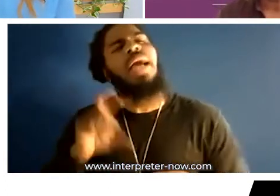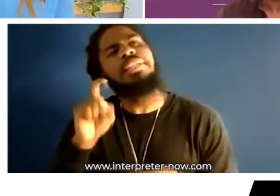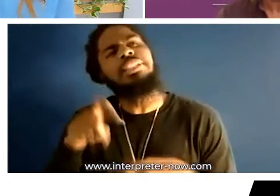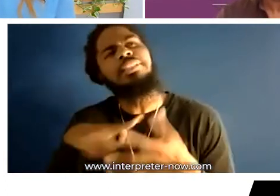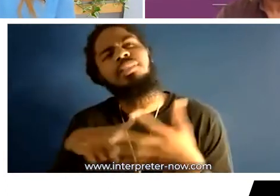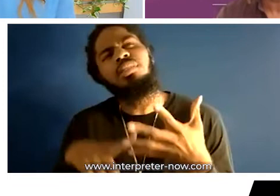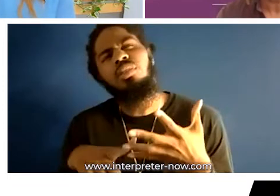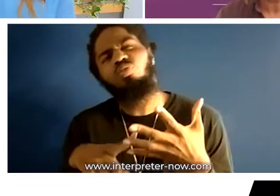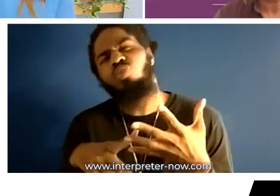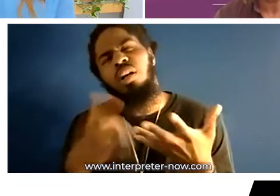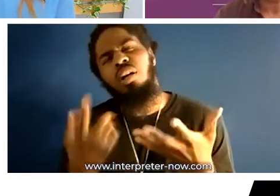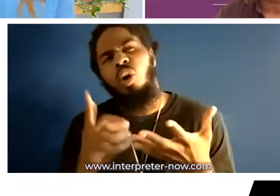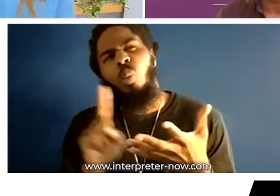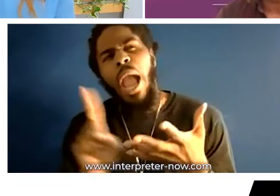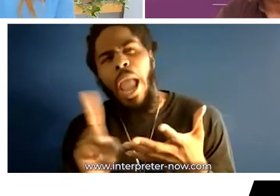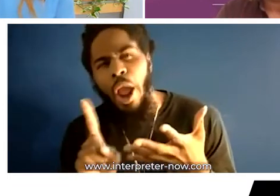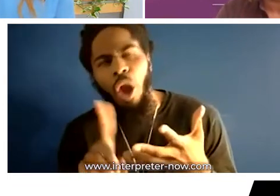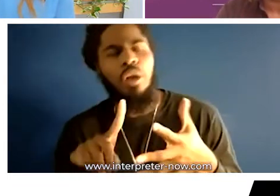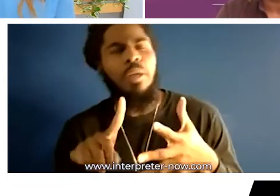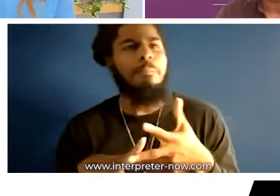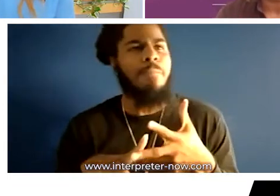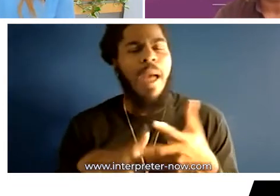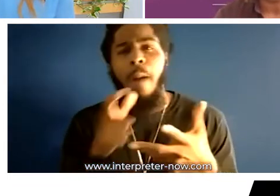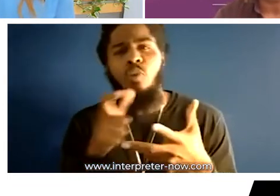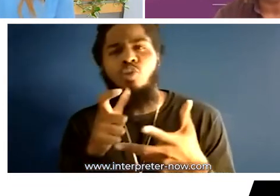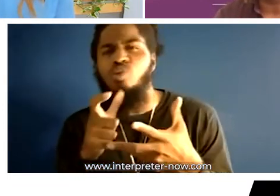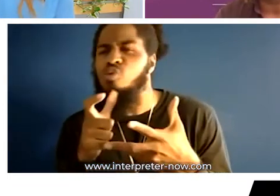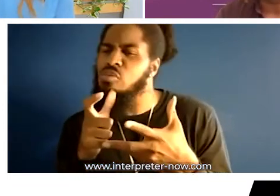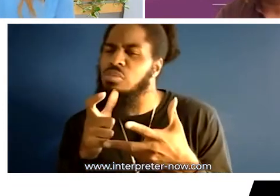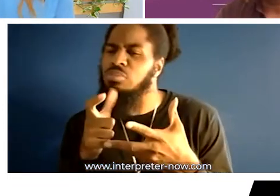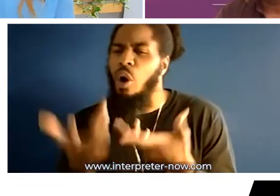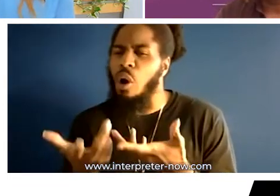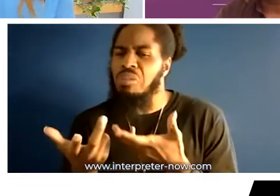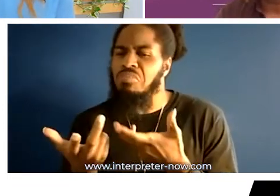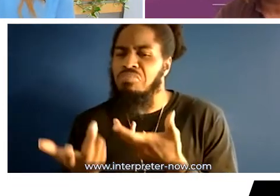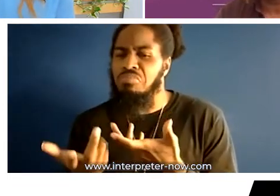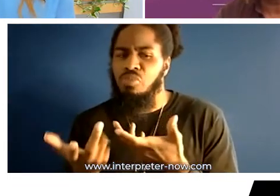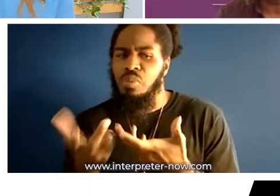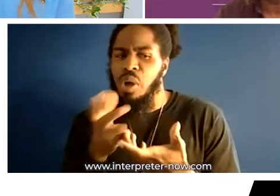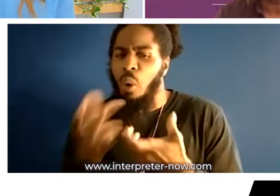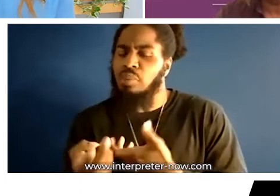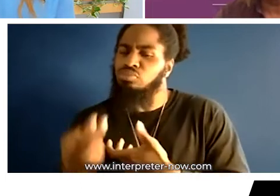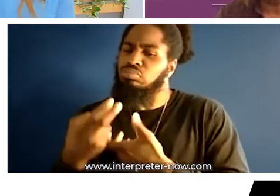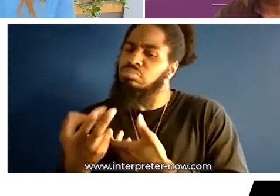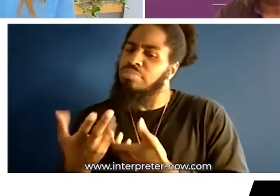Who among those who are a part of our organization has a knowledge base and insights that could